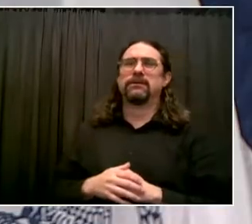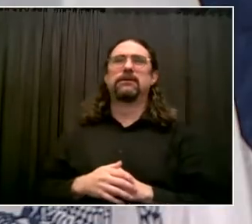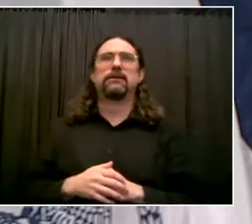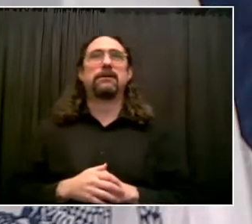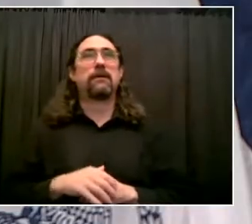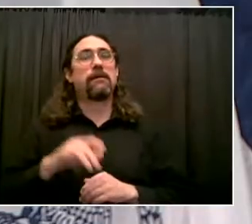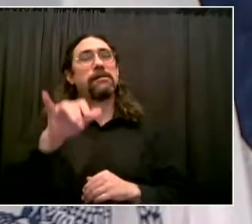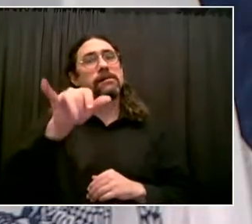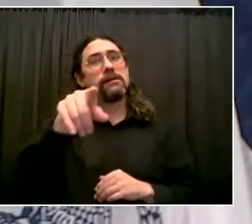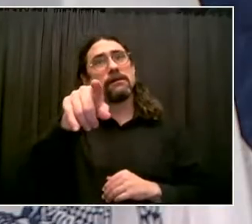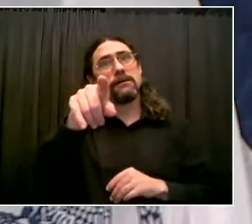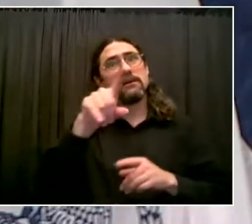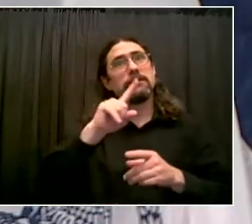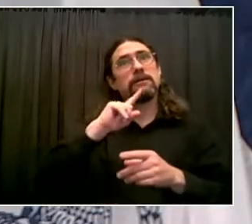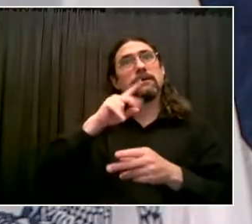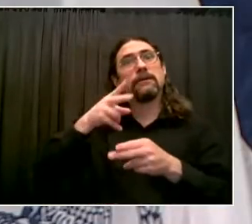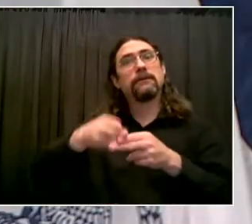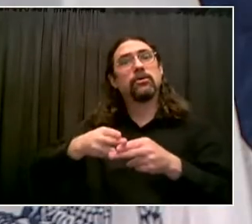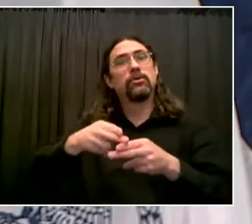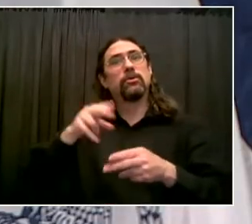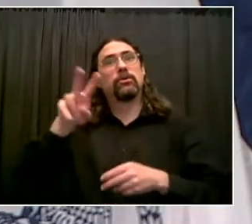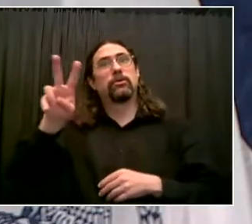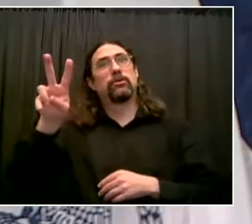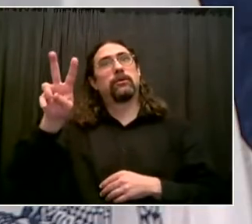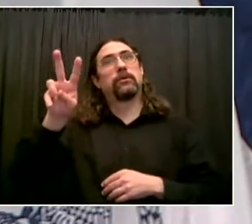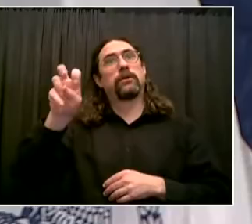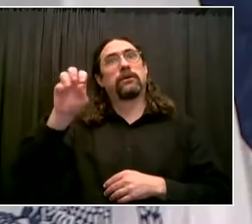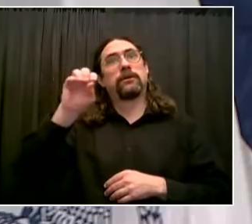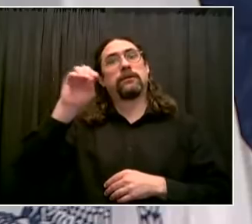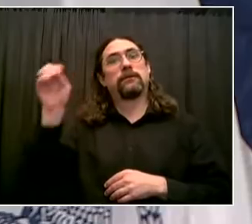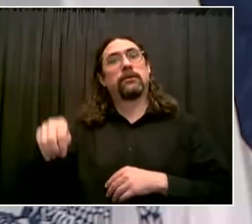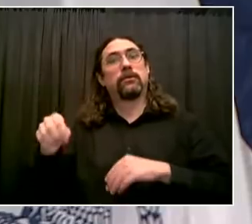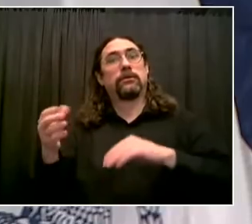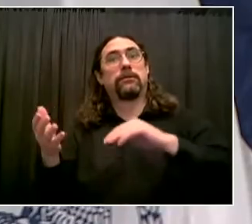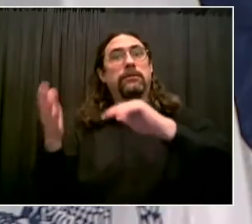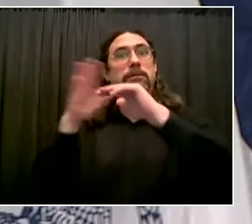BECAUSE OF THE DEPTH OF THE CRISIS. THOSE PERCENTAGE NUMBERS, THEY ARE FACTUAL BUT I DOT N'THINK THEY TRULY